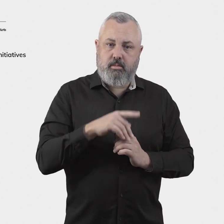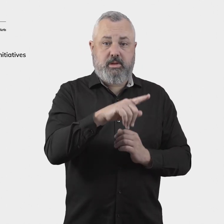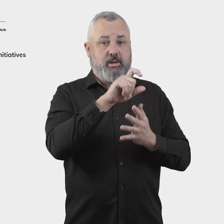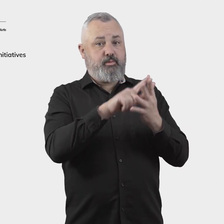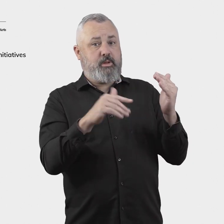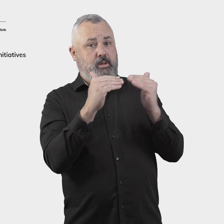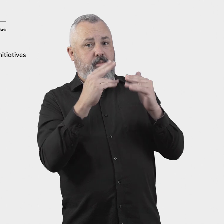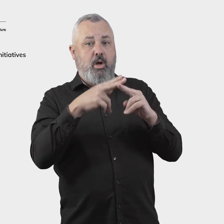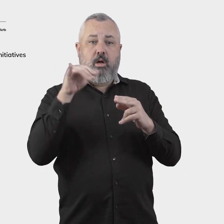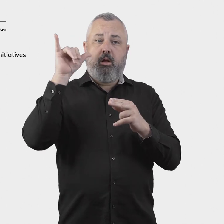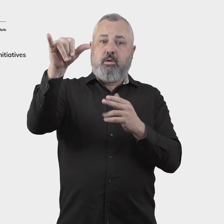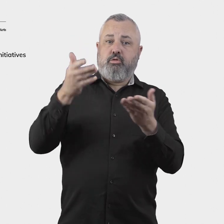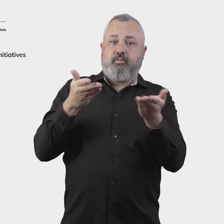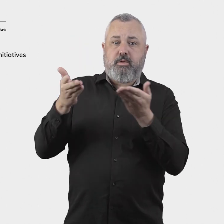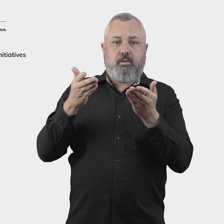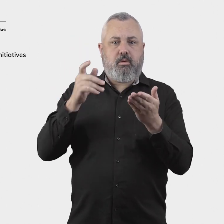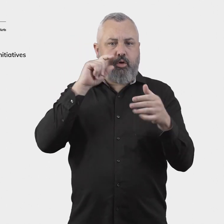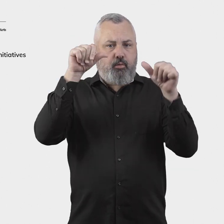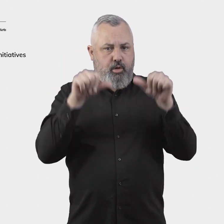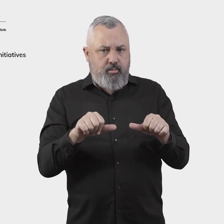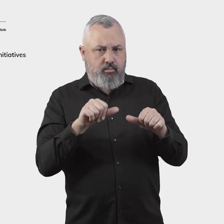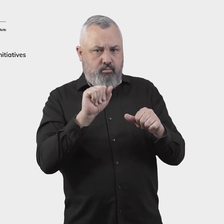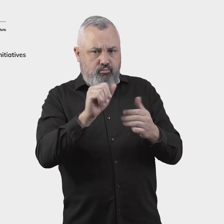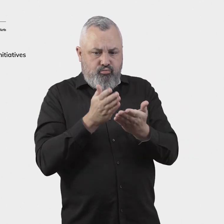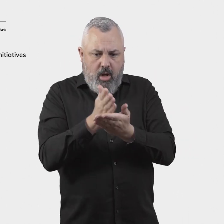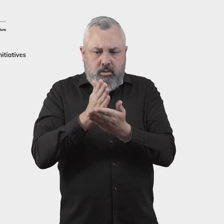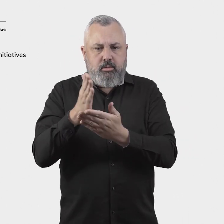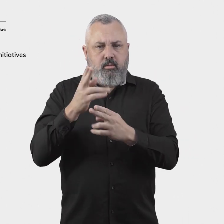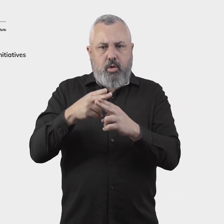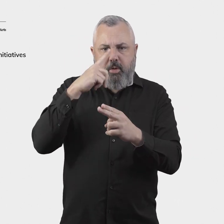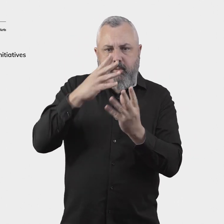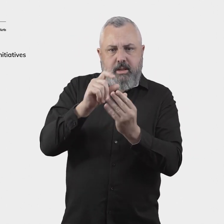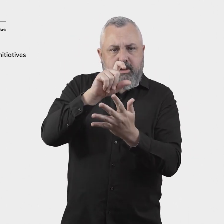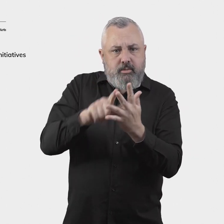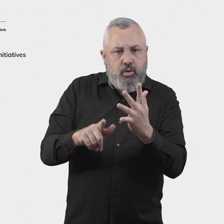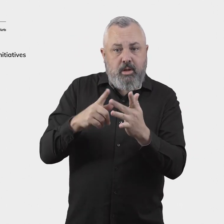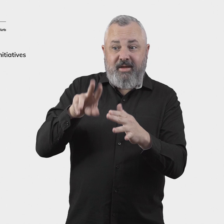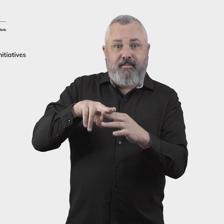The aviation-specific disability standards will affirm the rights of people with disability during